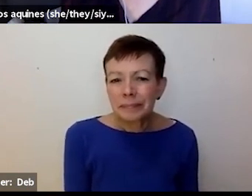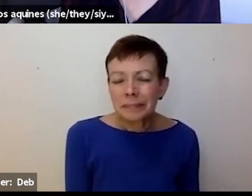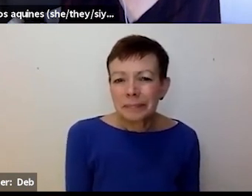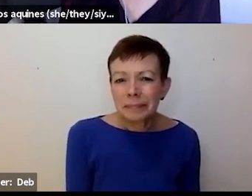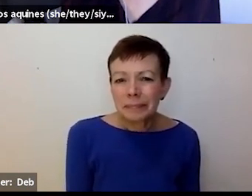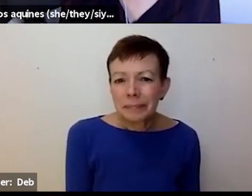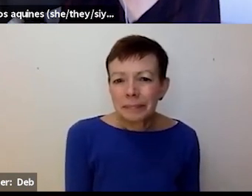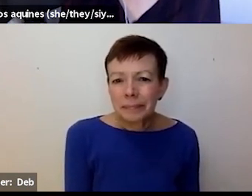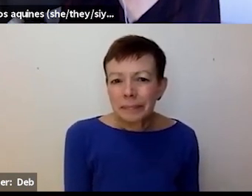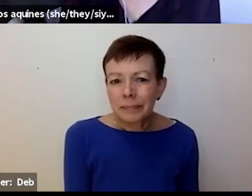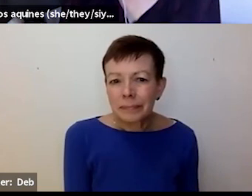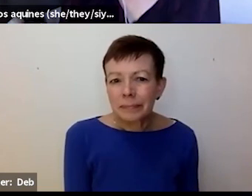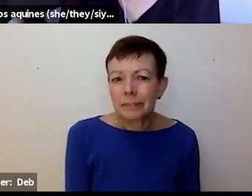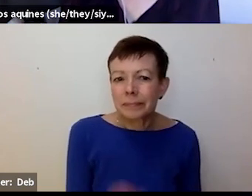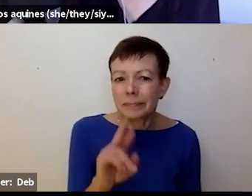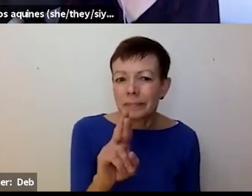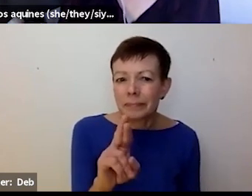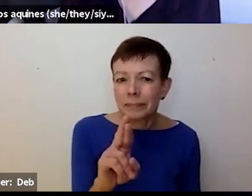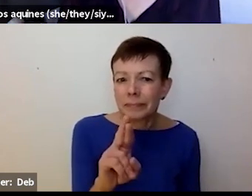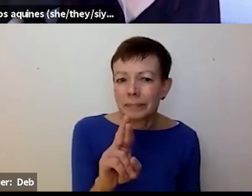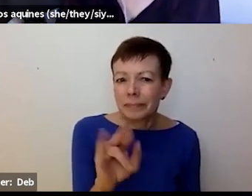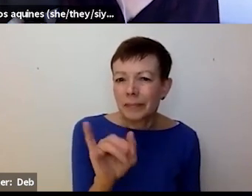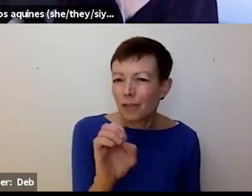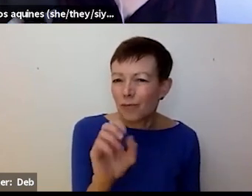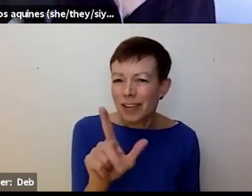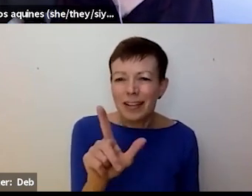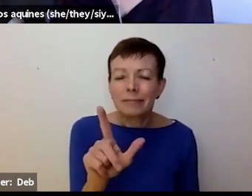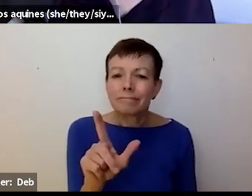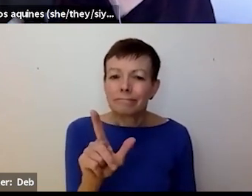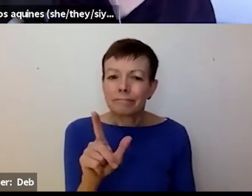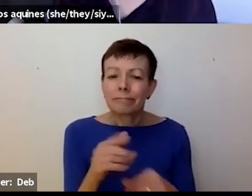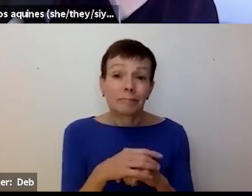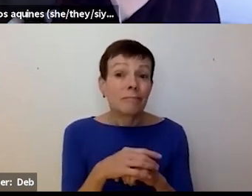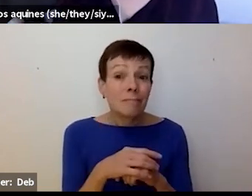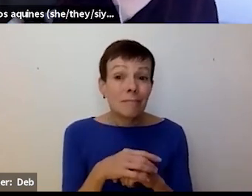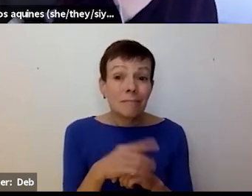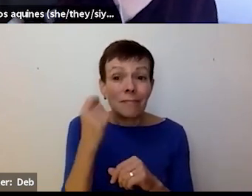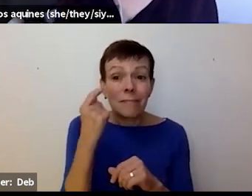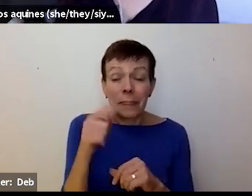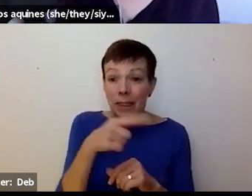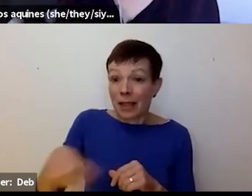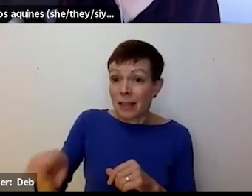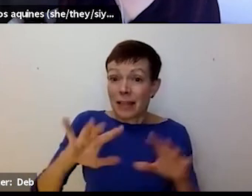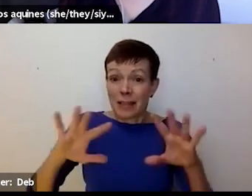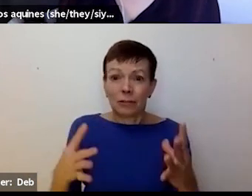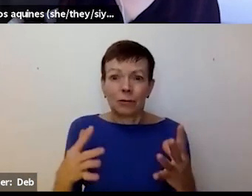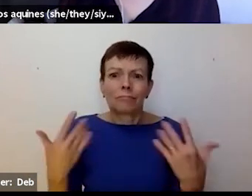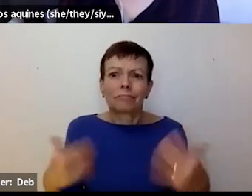I think one thing too about working with such a diverse group of people is that we through you